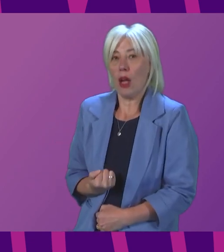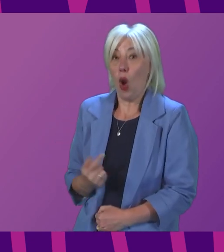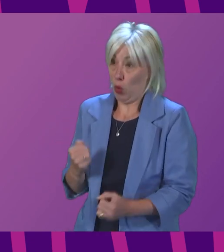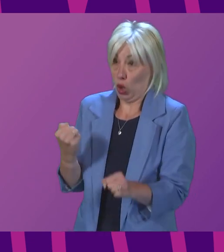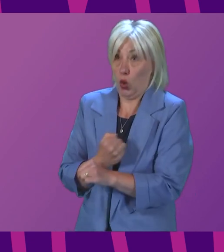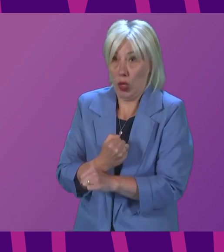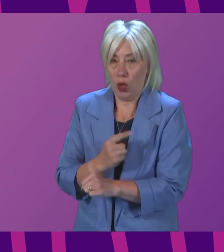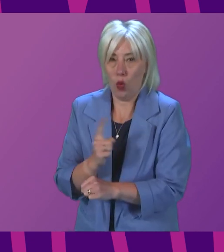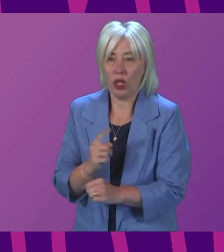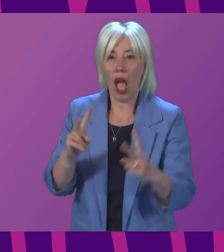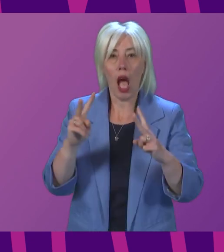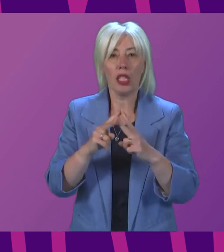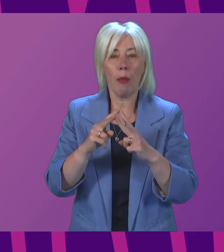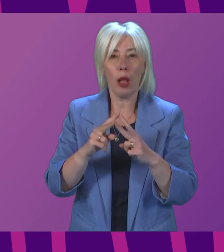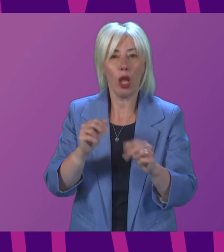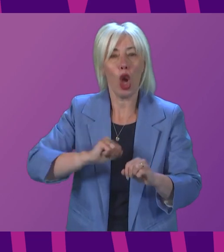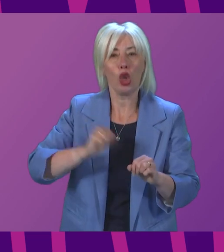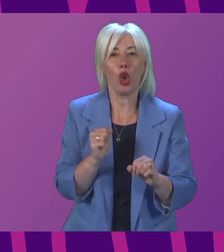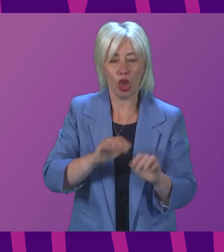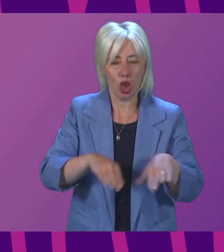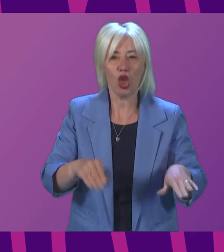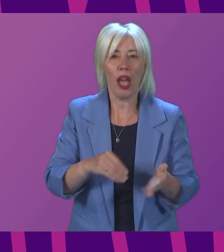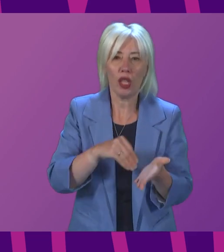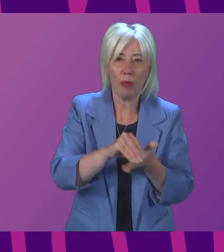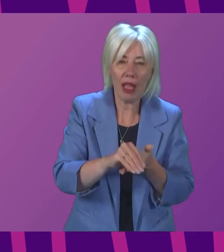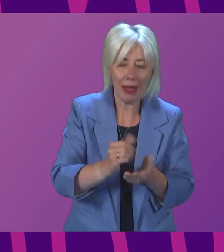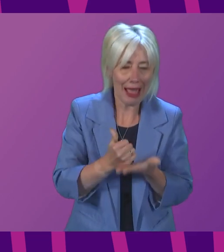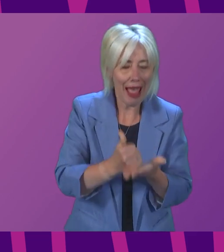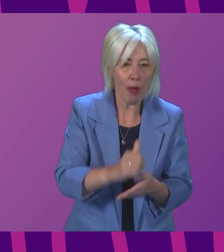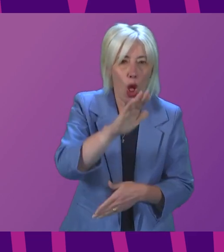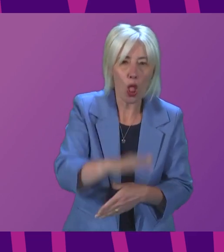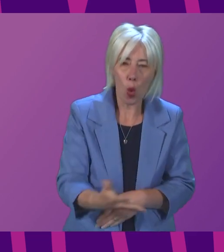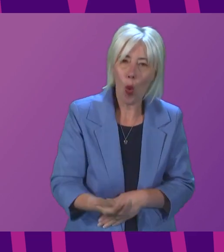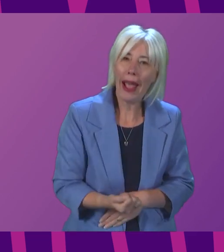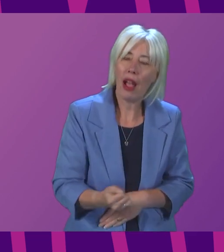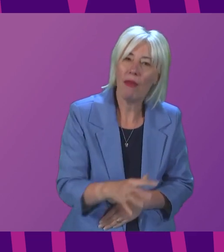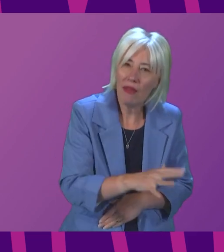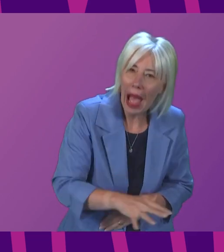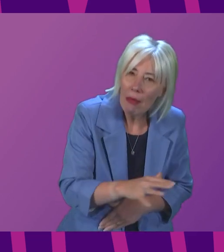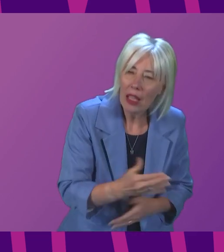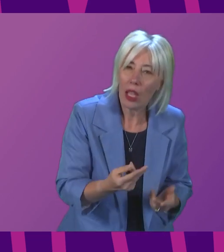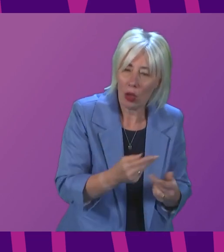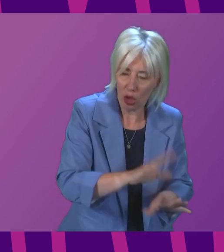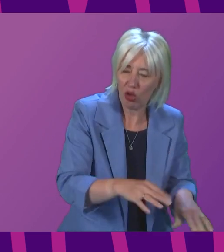We are doubling the Scottish child payment, for example, to help children in families on the lowest incomes.